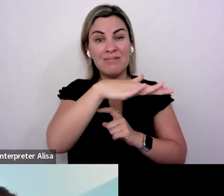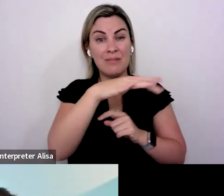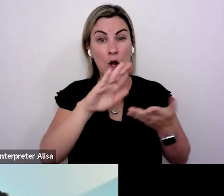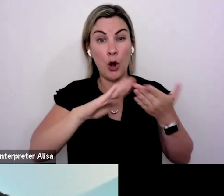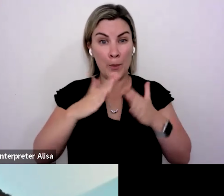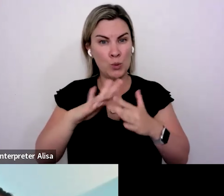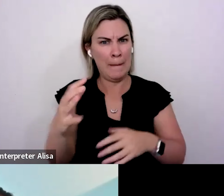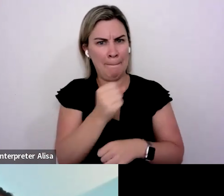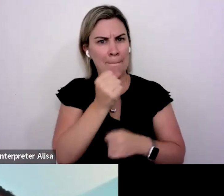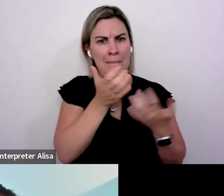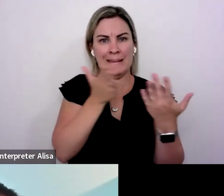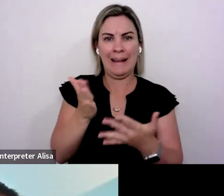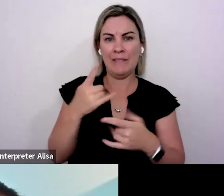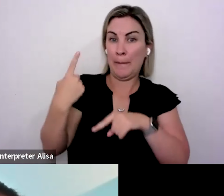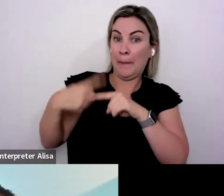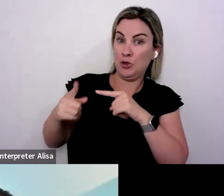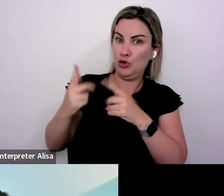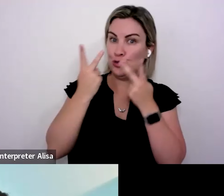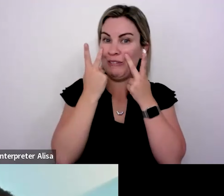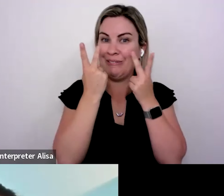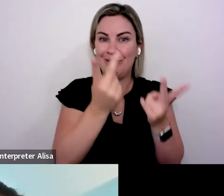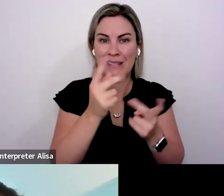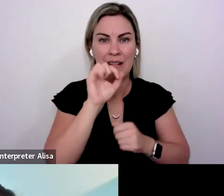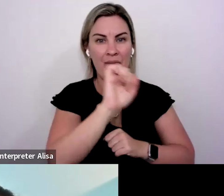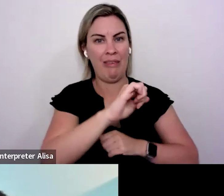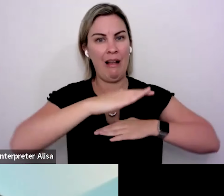particular Aboriginal lands or if you go to the Torres Strait,